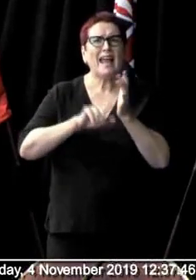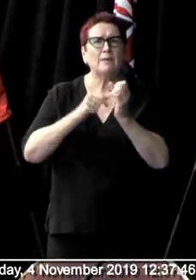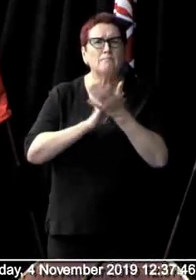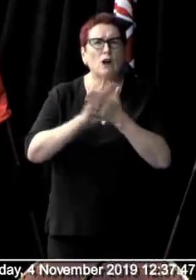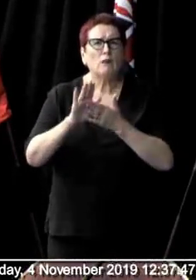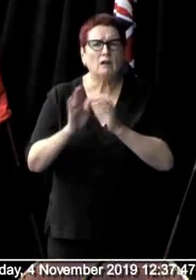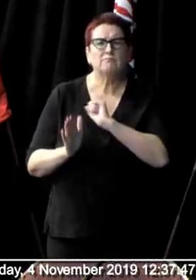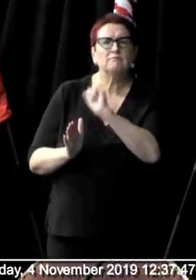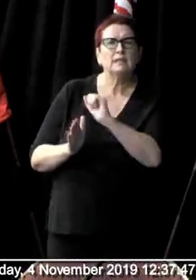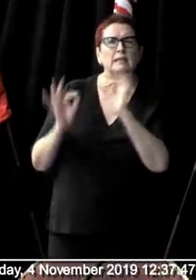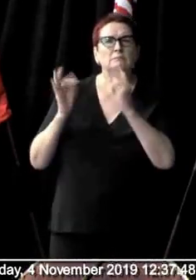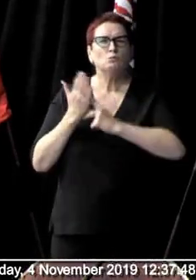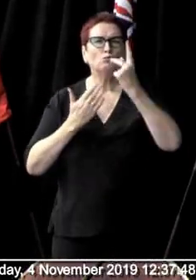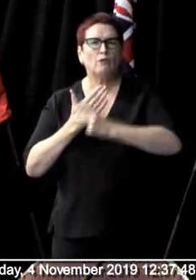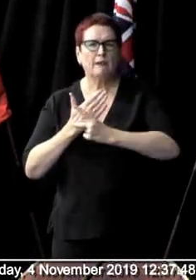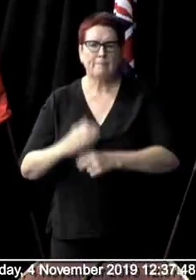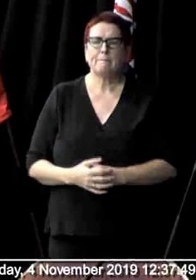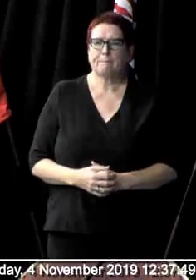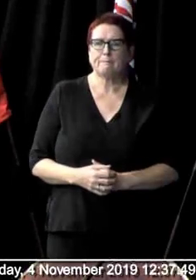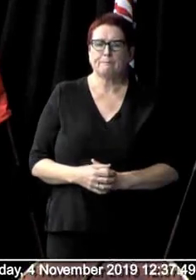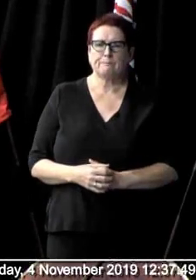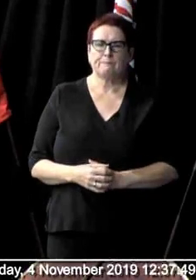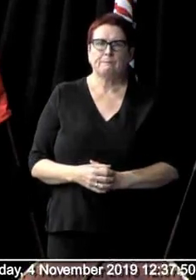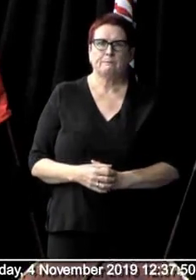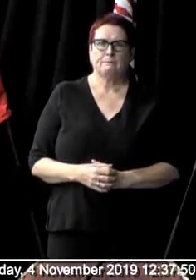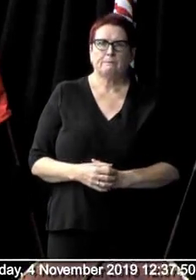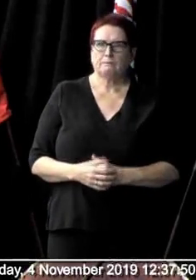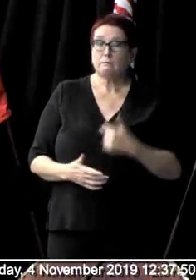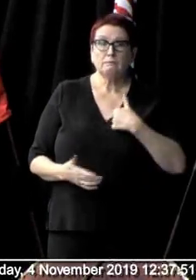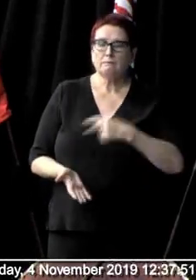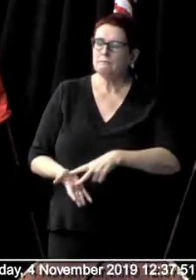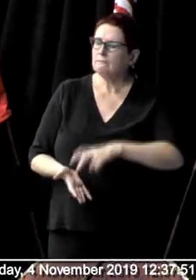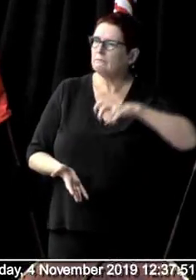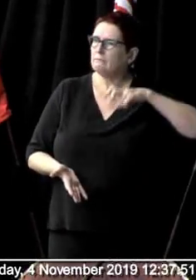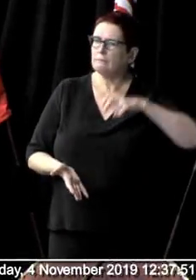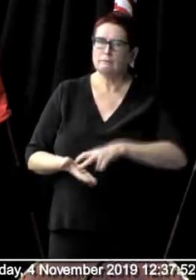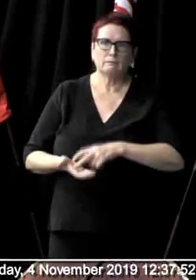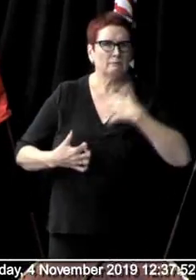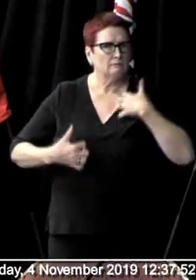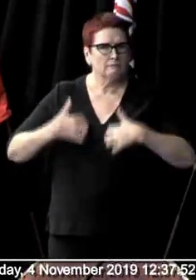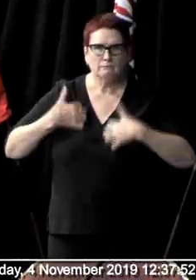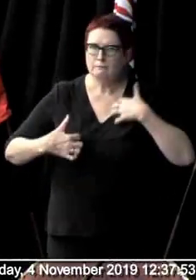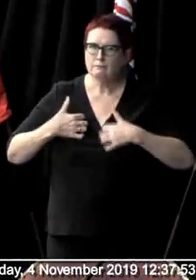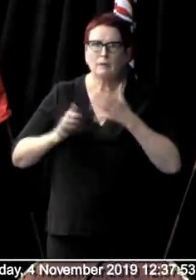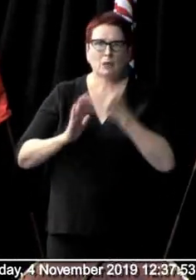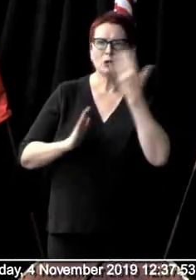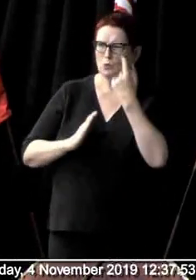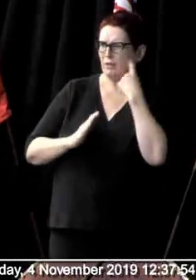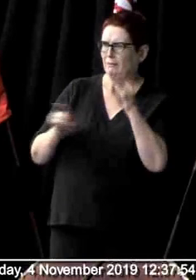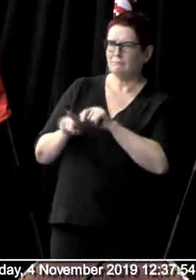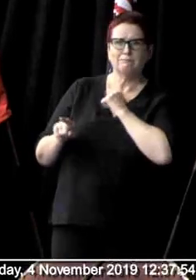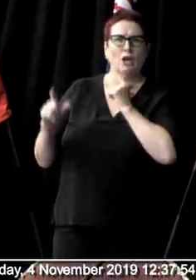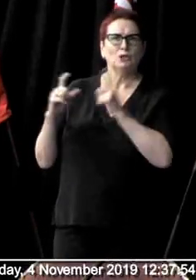which I was ecstatic because what that meant was they saw her as an equal,